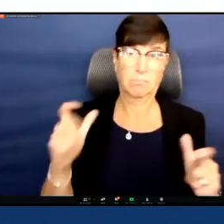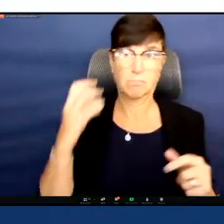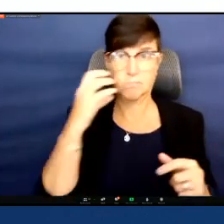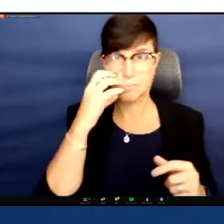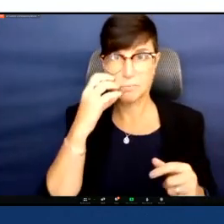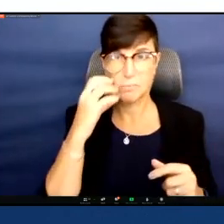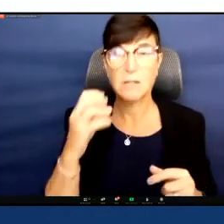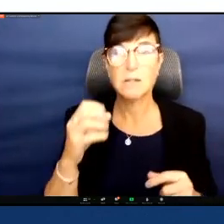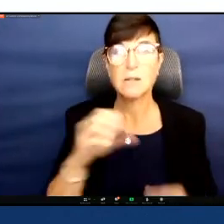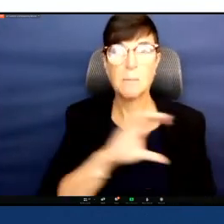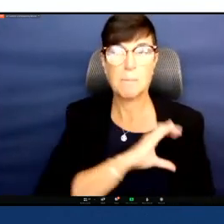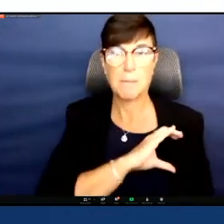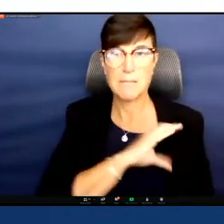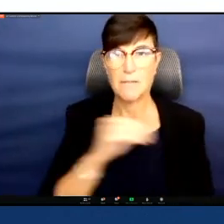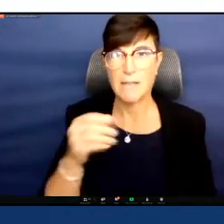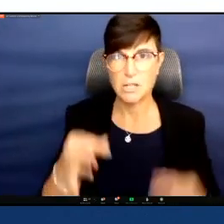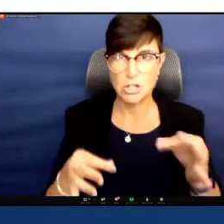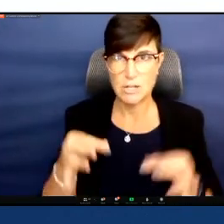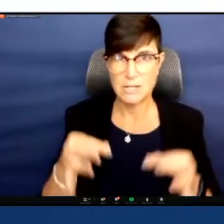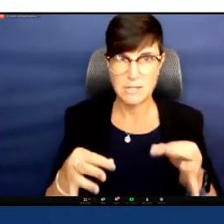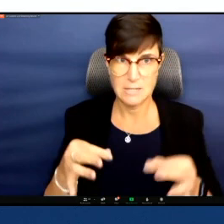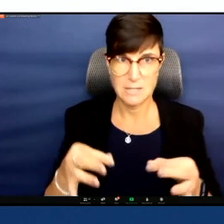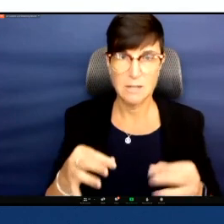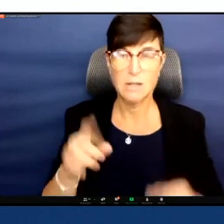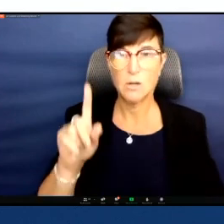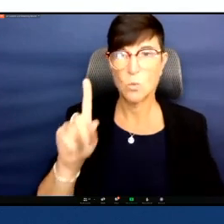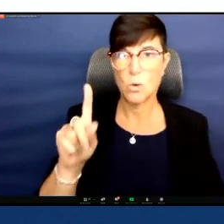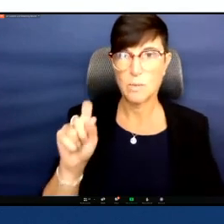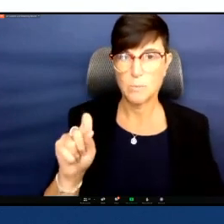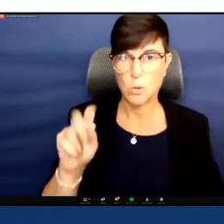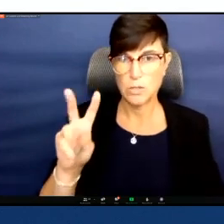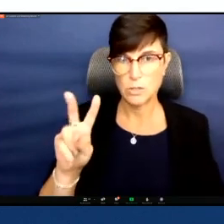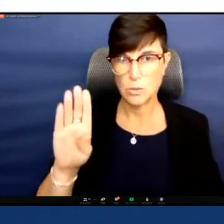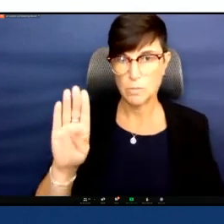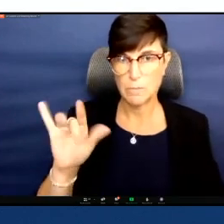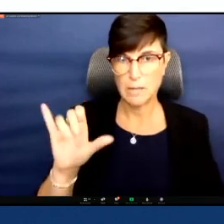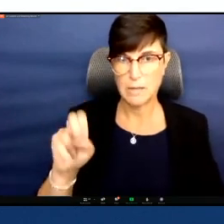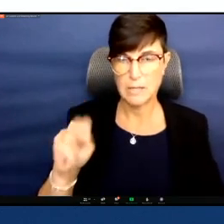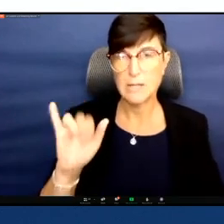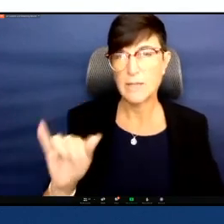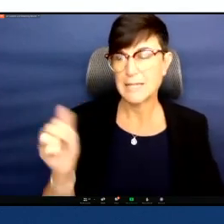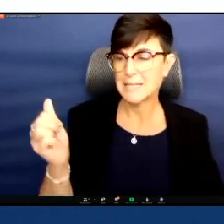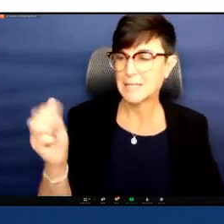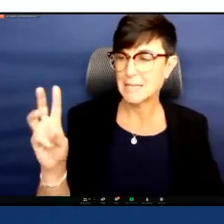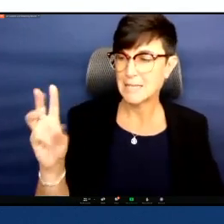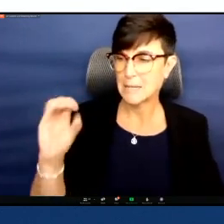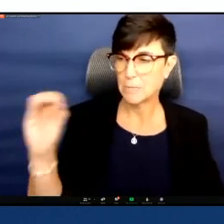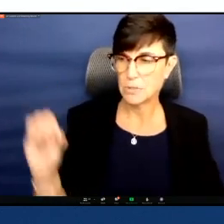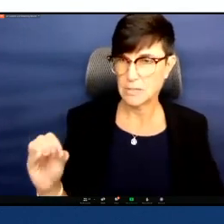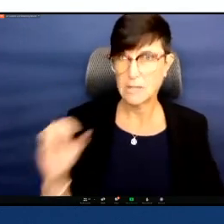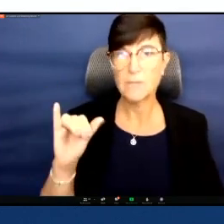At 1.1, 2 billion or 16% of the total budget. This includes departments and programs like a sheriff's